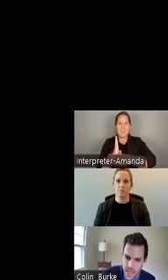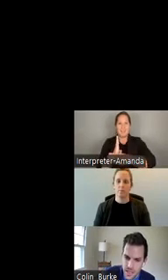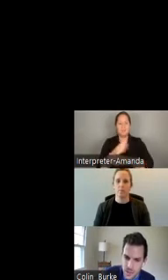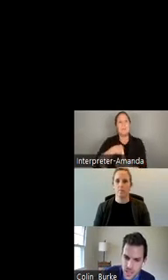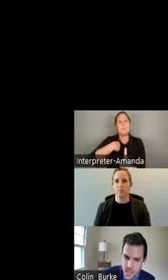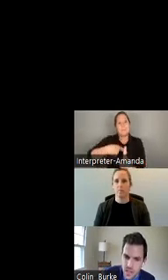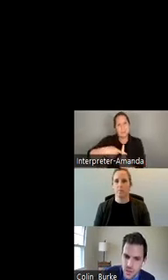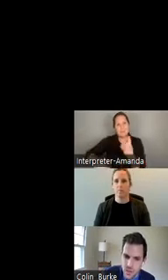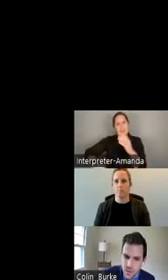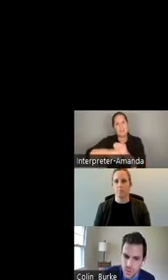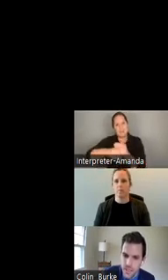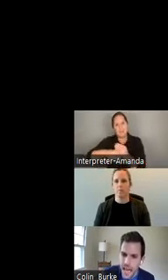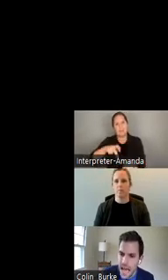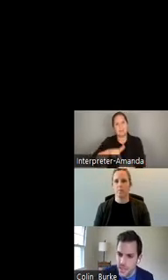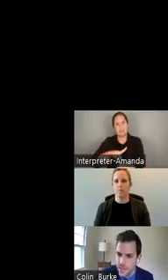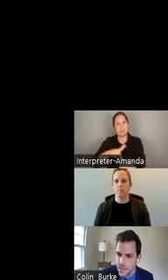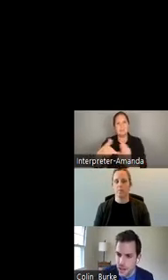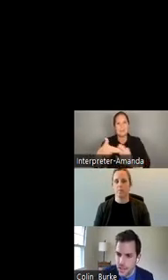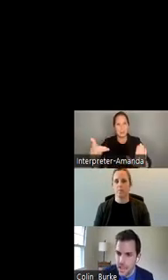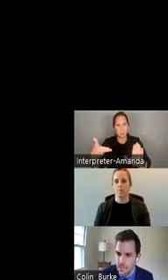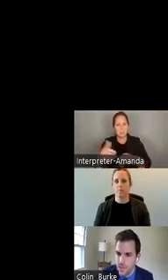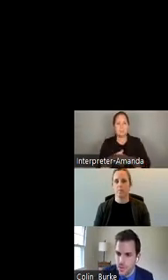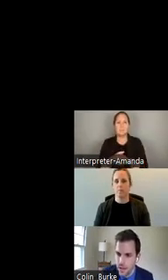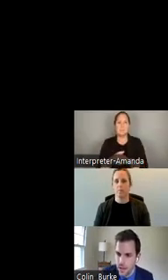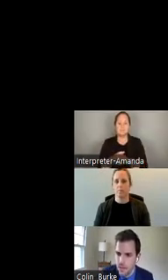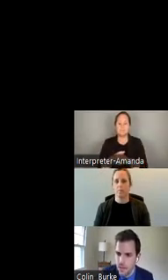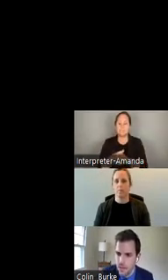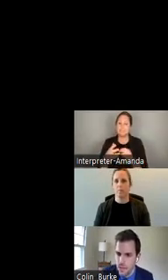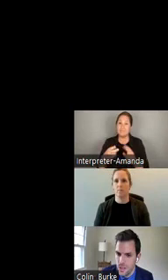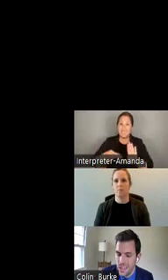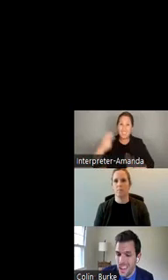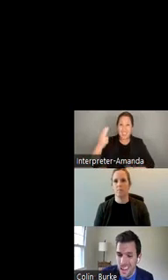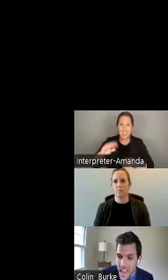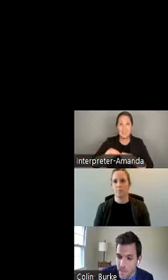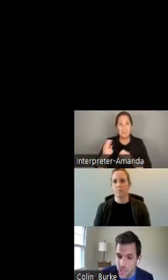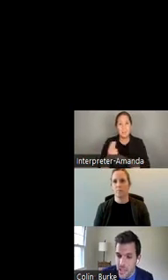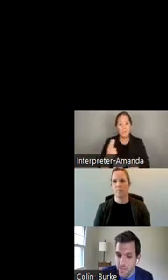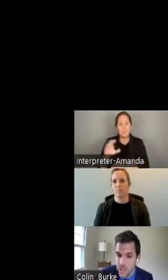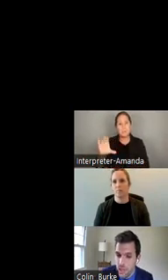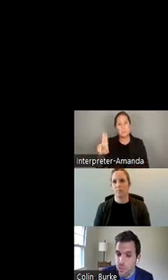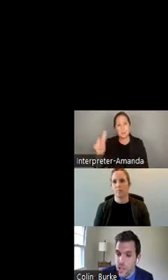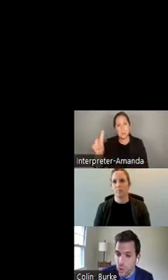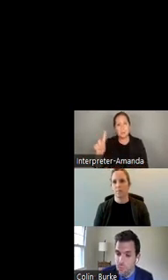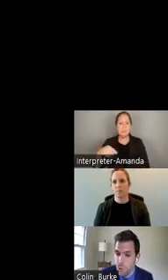diagnoses so youth with highest severity cannabis or alcohol use disorder on average have three or